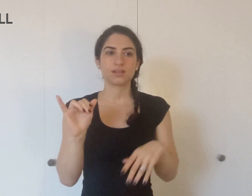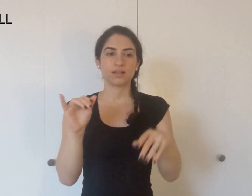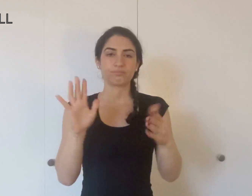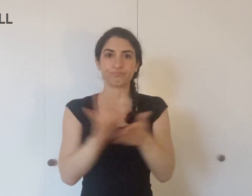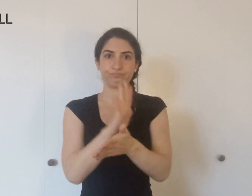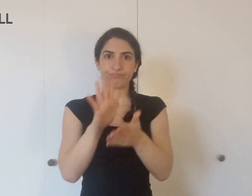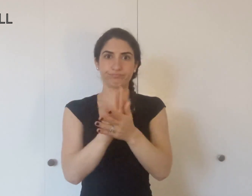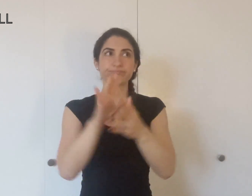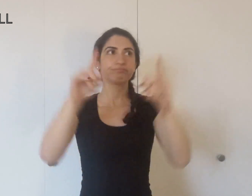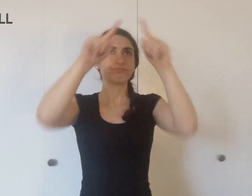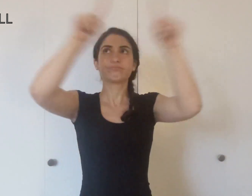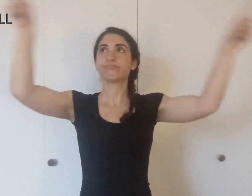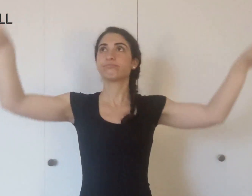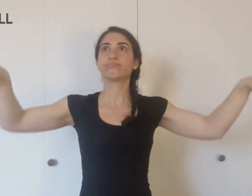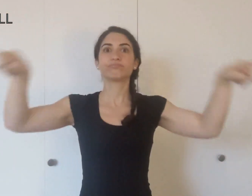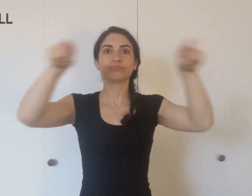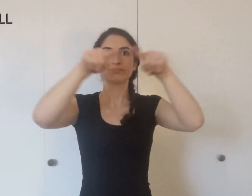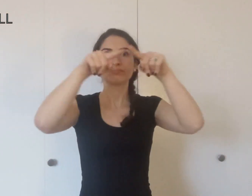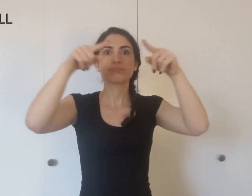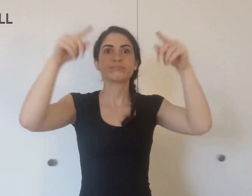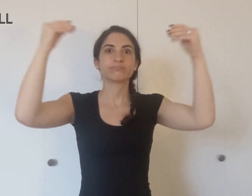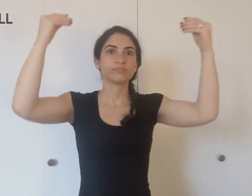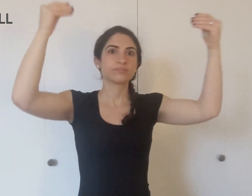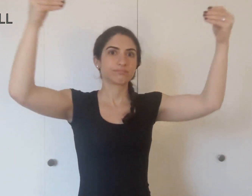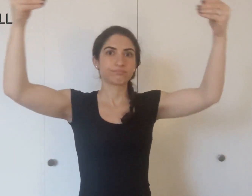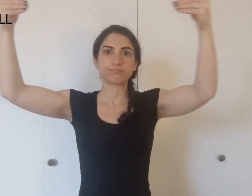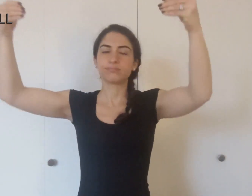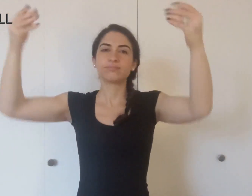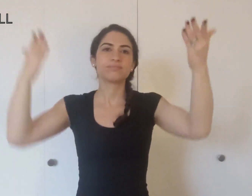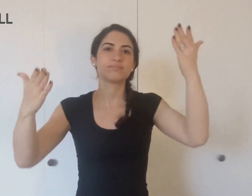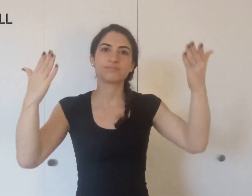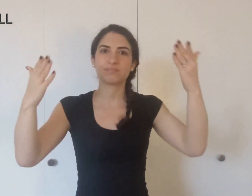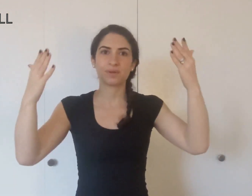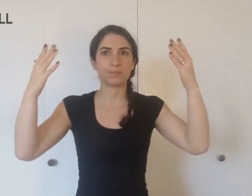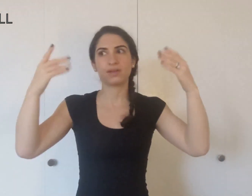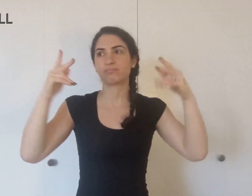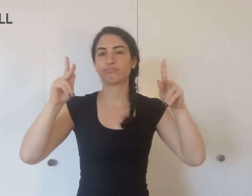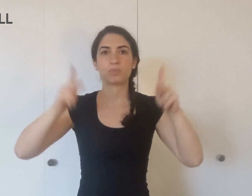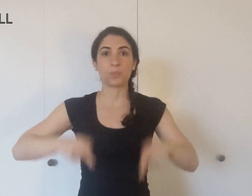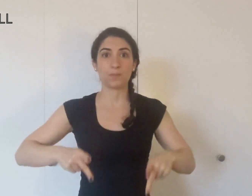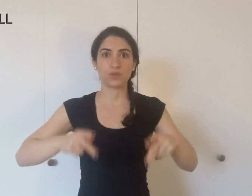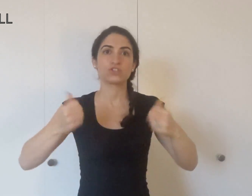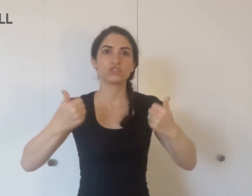It's like someone's holding up a paper banner, a sign, and holding it -- maybe saying,